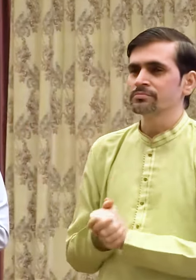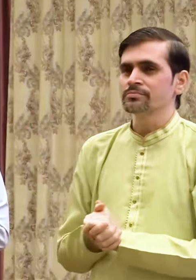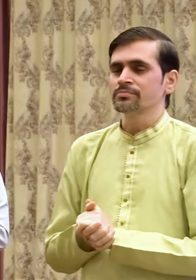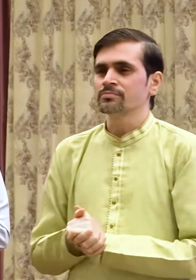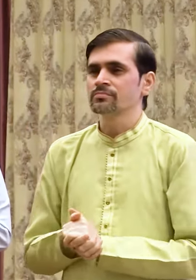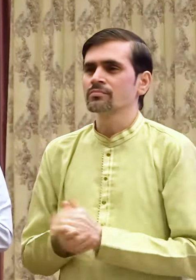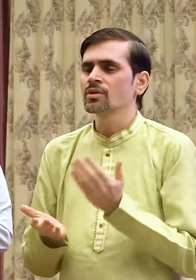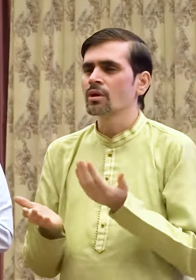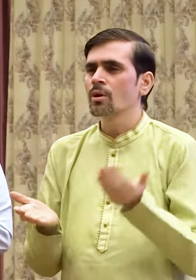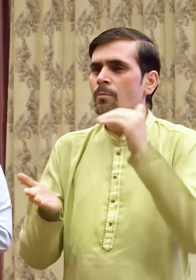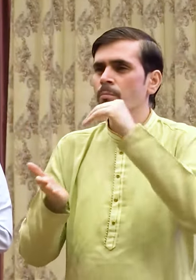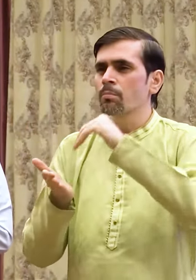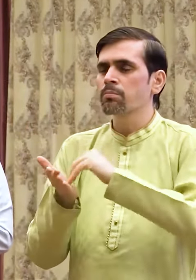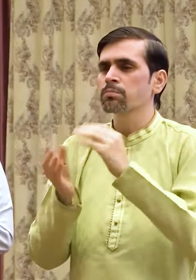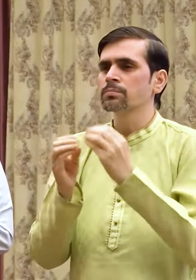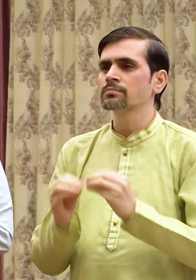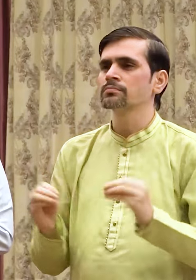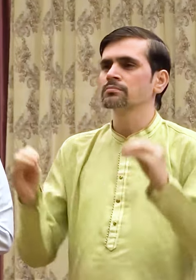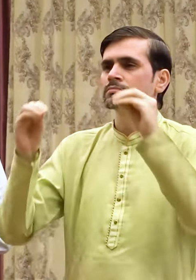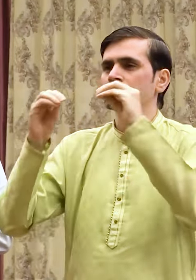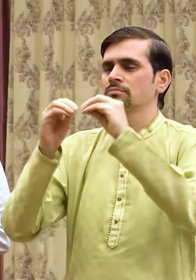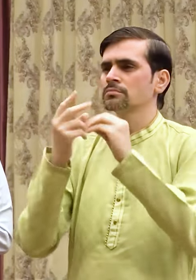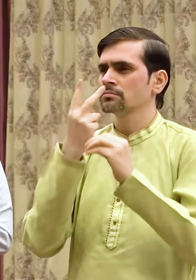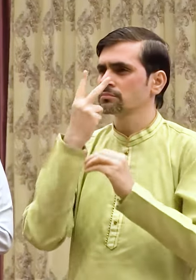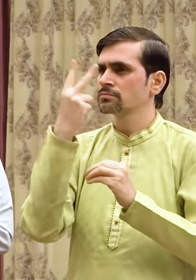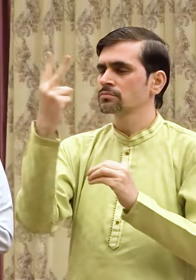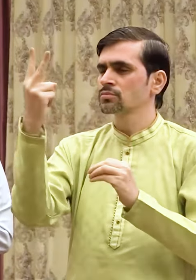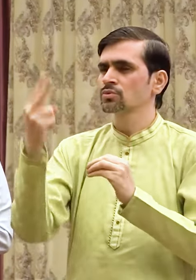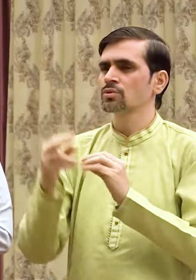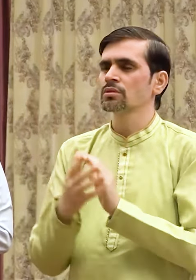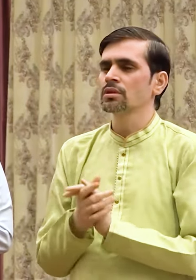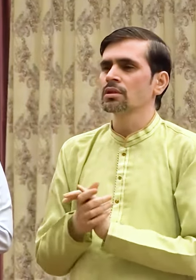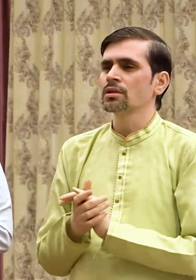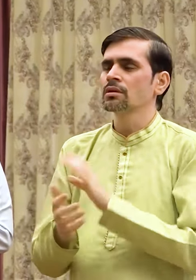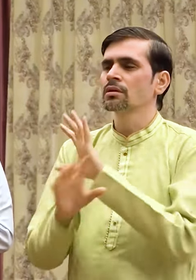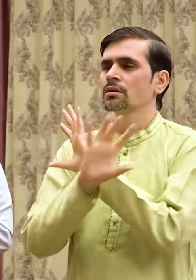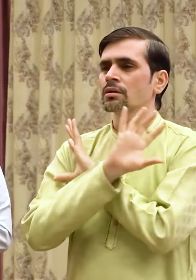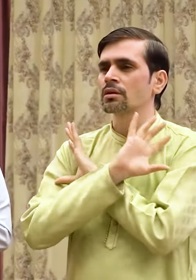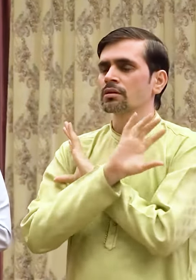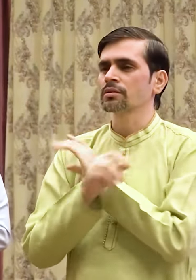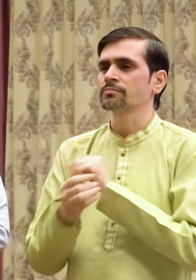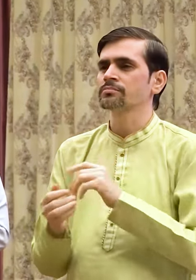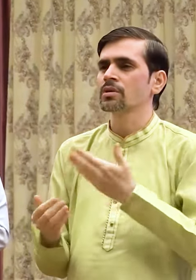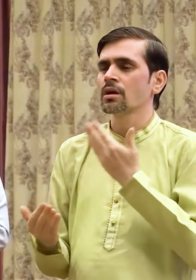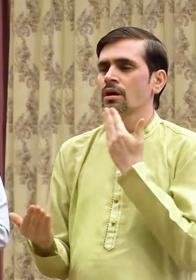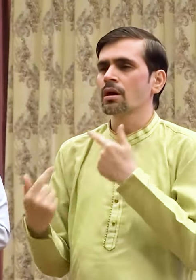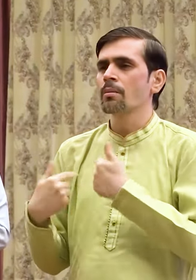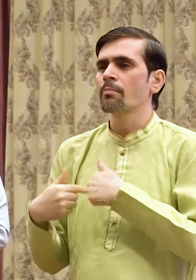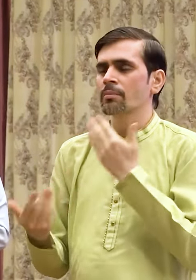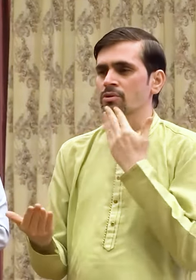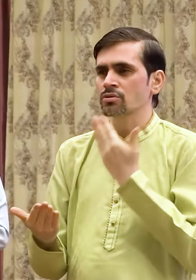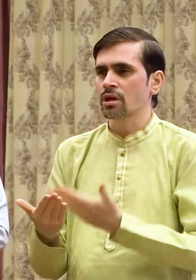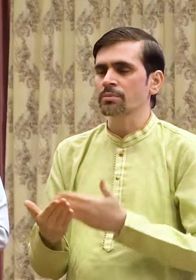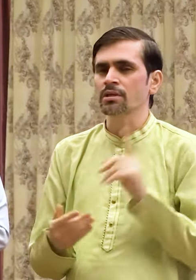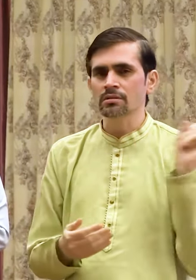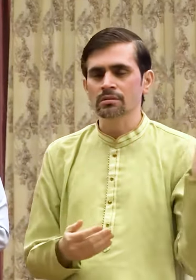I thank our leader with long-term vision, Mr. Gadkari.